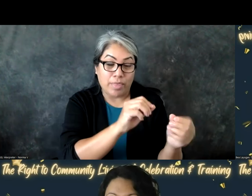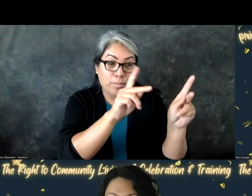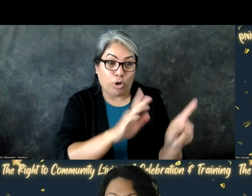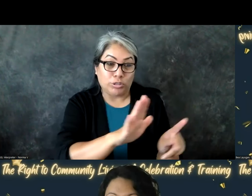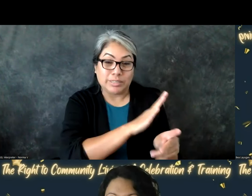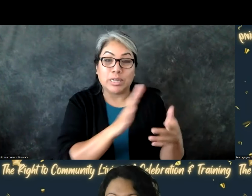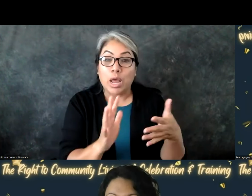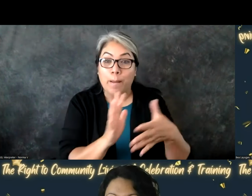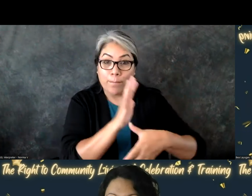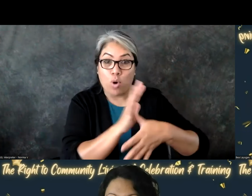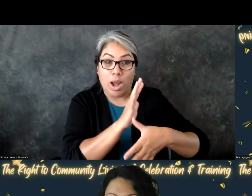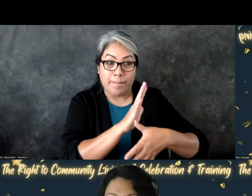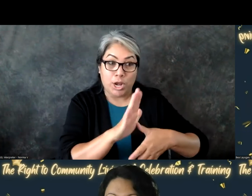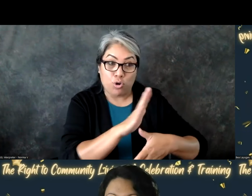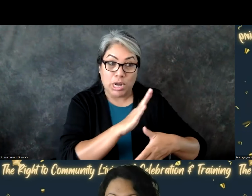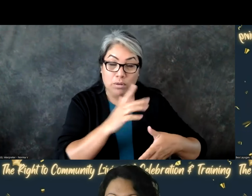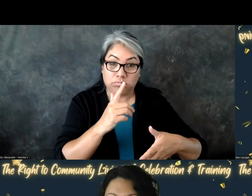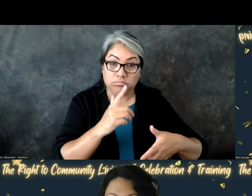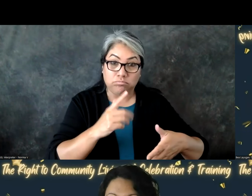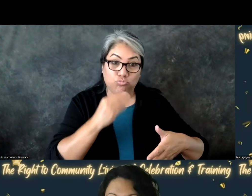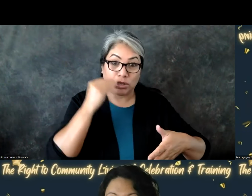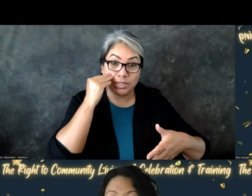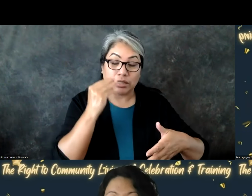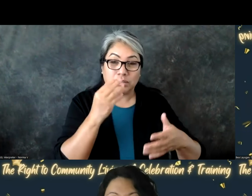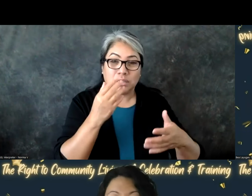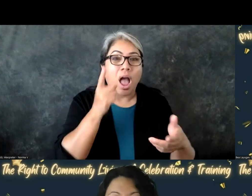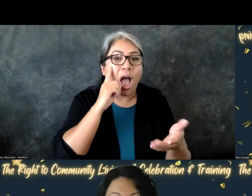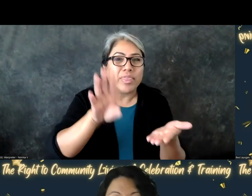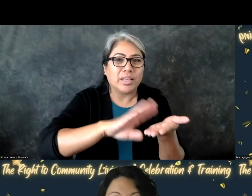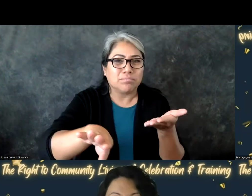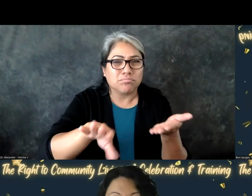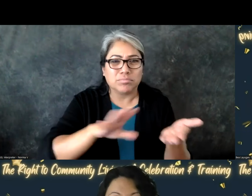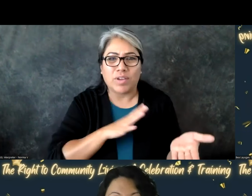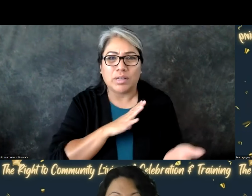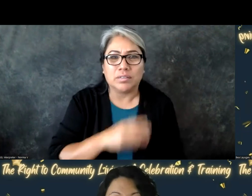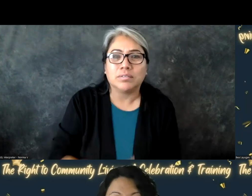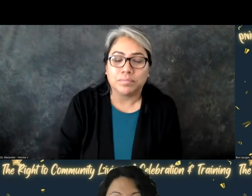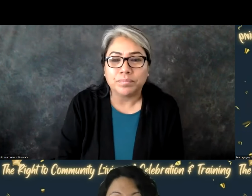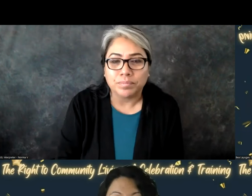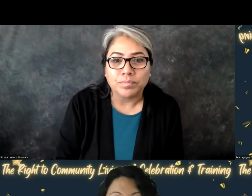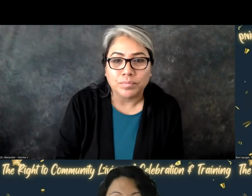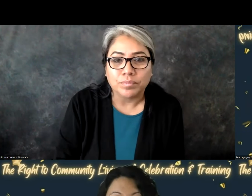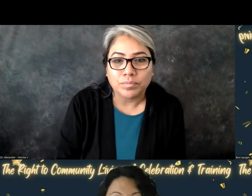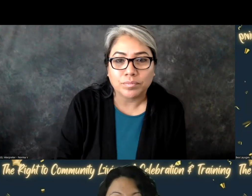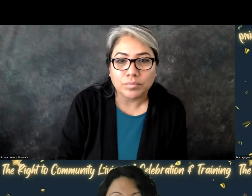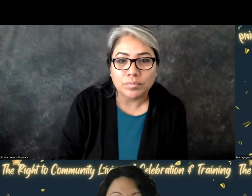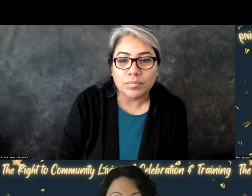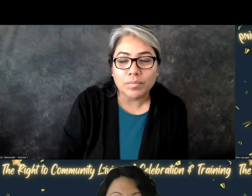around the law for that. As long as it is in the property and the person -- and it is the person's primary residence